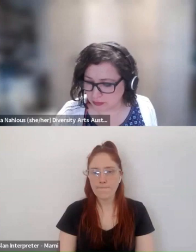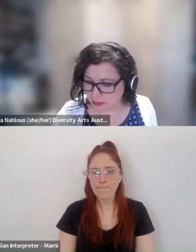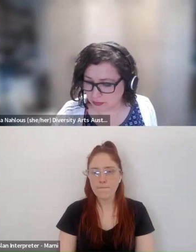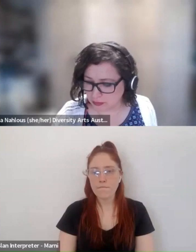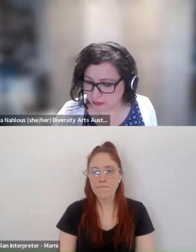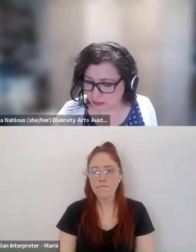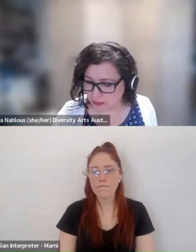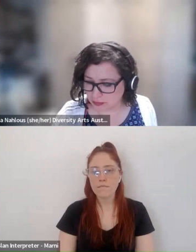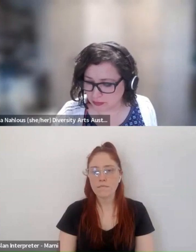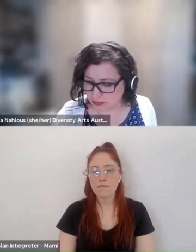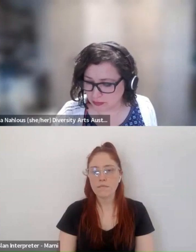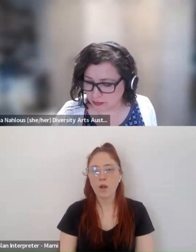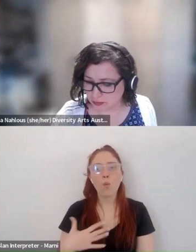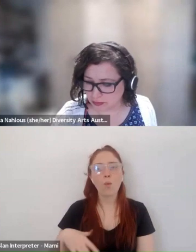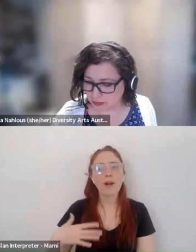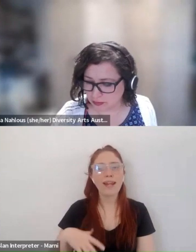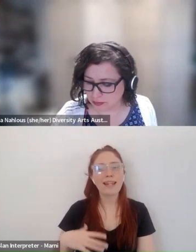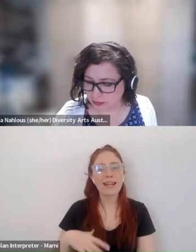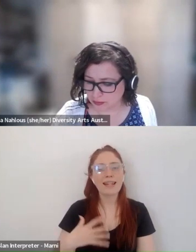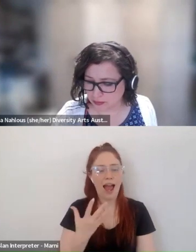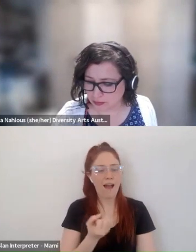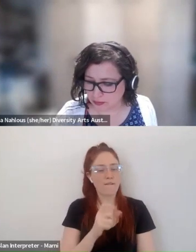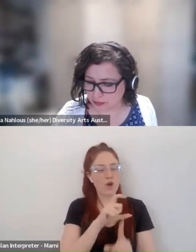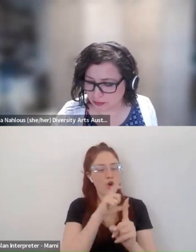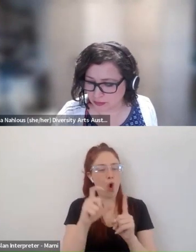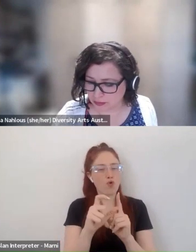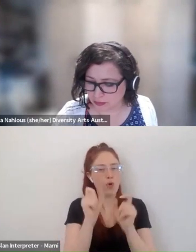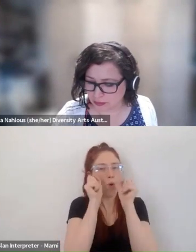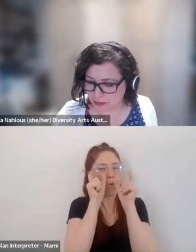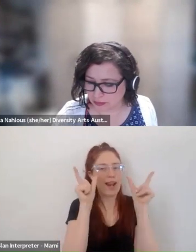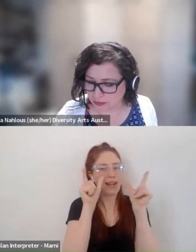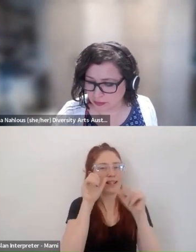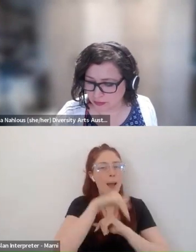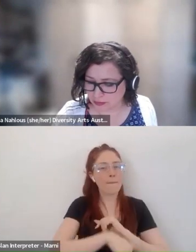guess, and what's important. So when so, with a lot of First